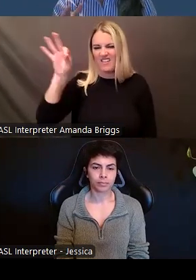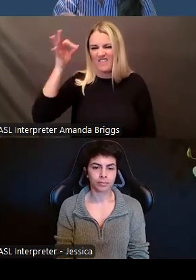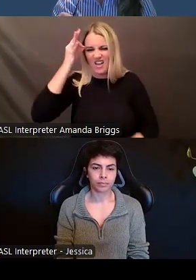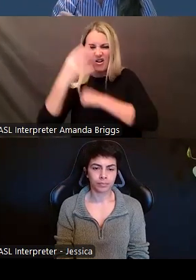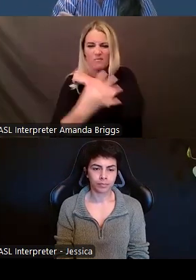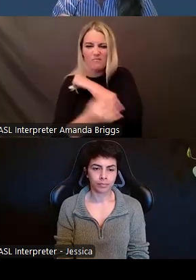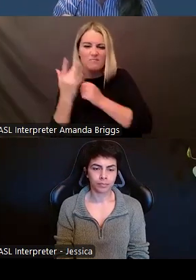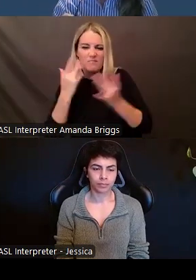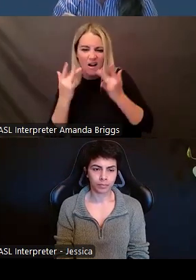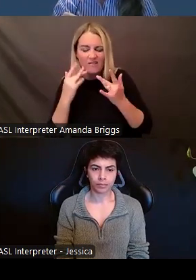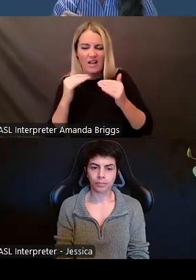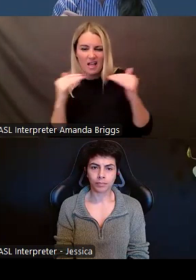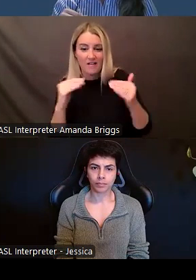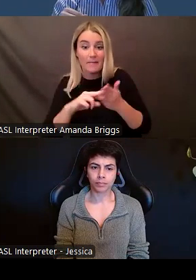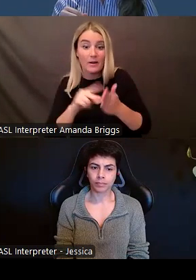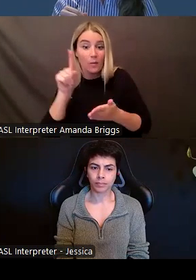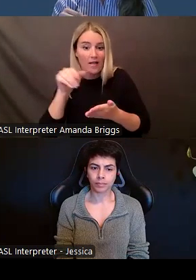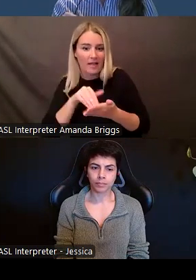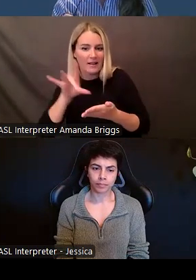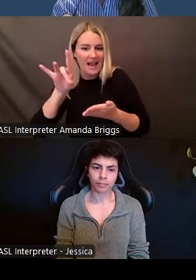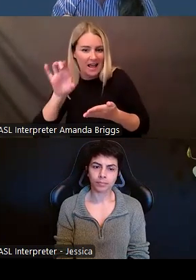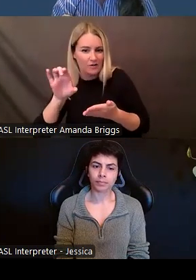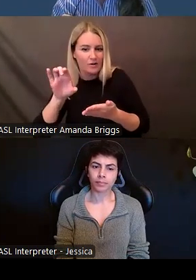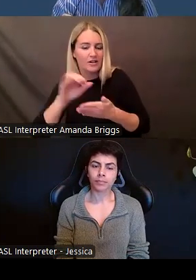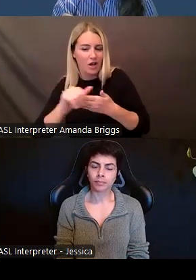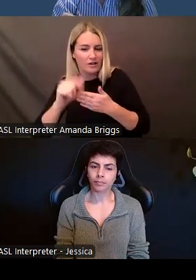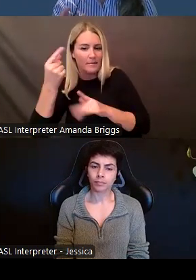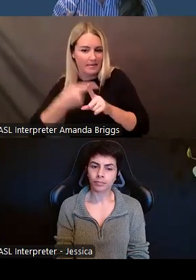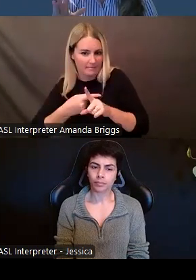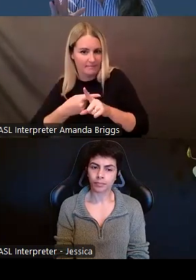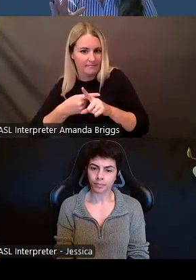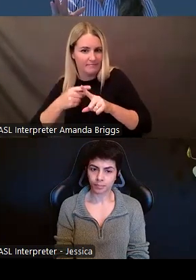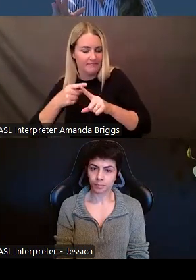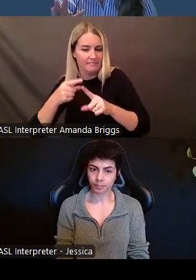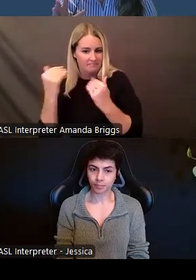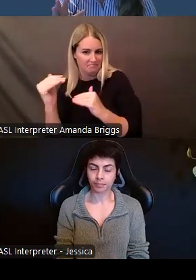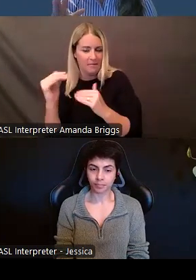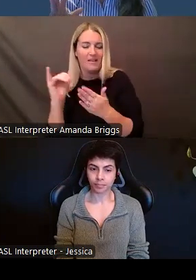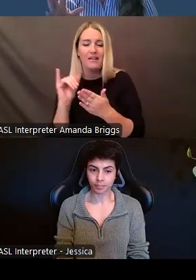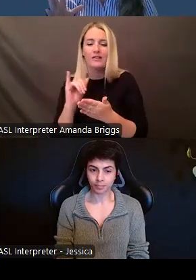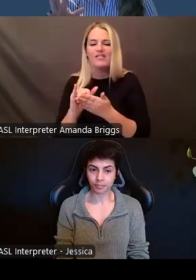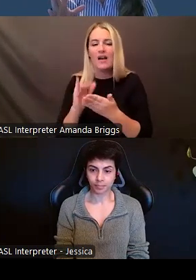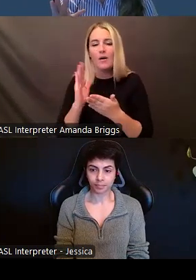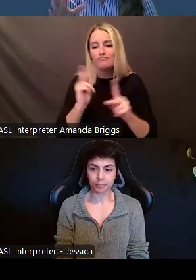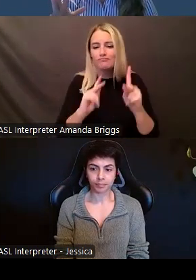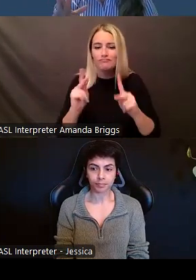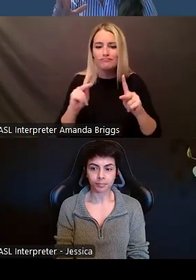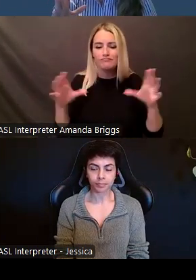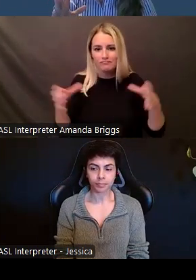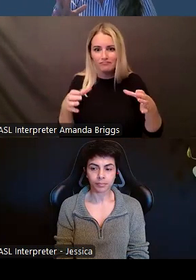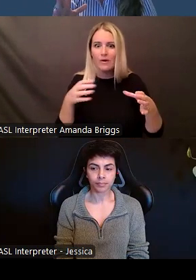which is about $1,800 a month. So, this will be the population that is going to be impacted by a lot of the changes